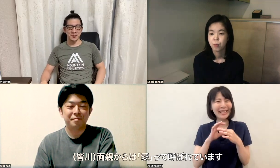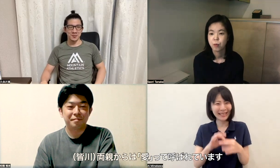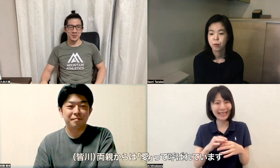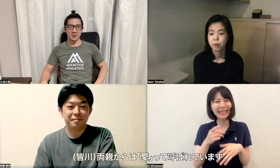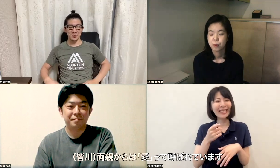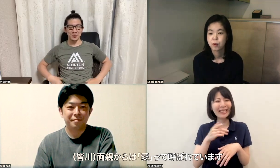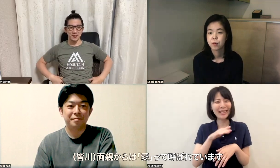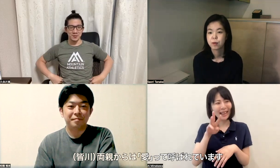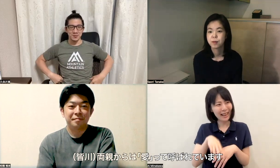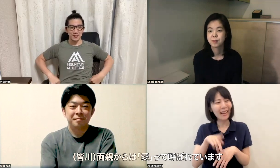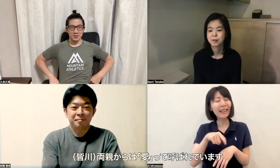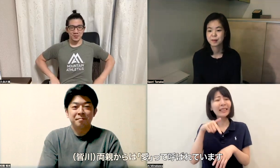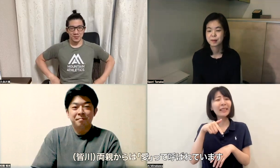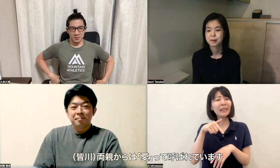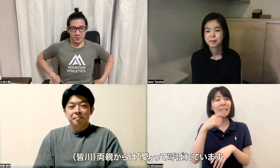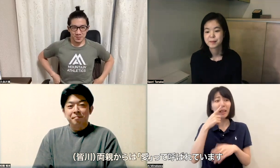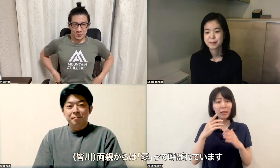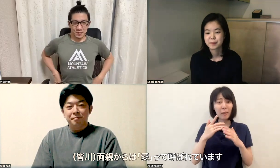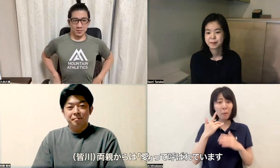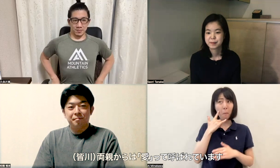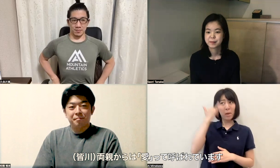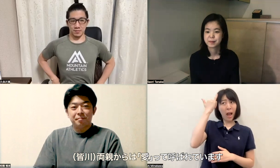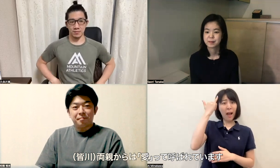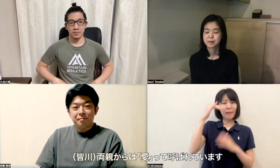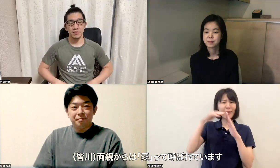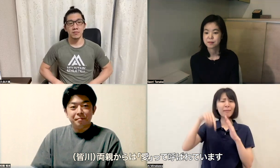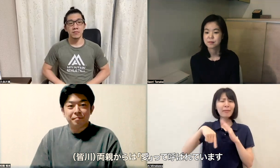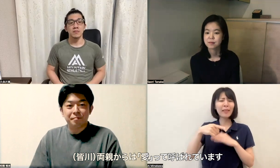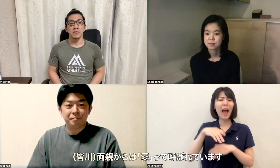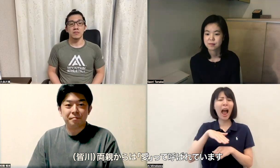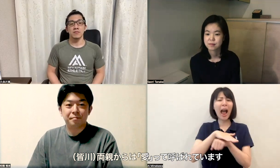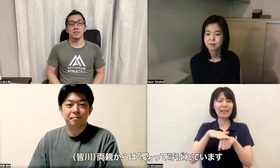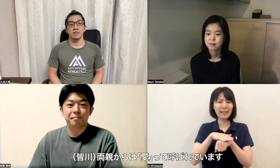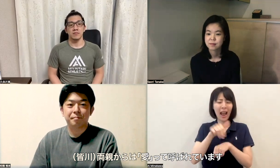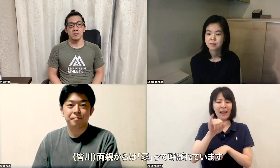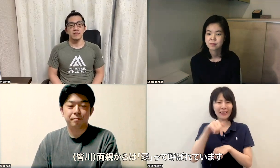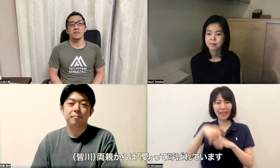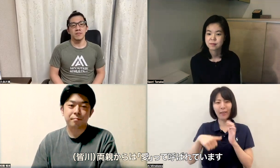(AM) My parents call me “Ai”.